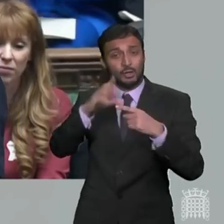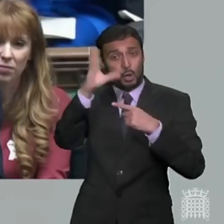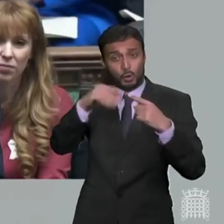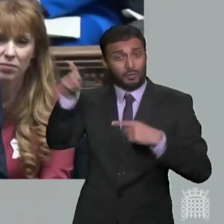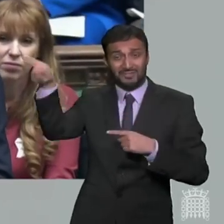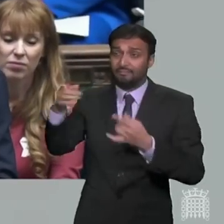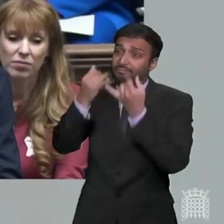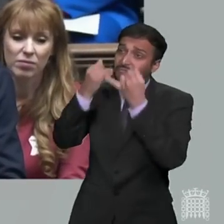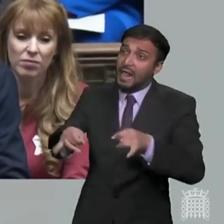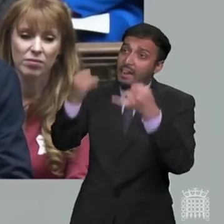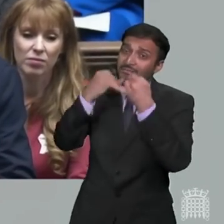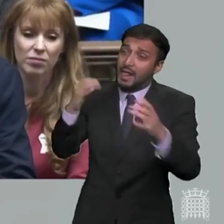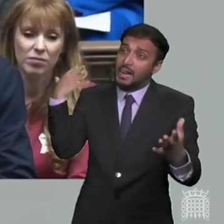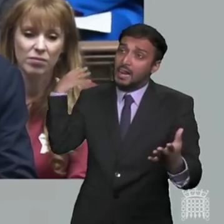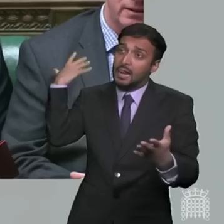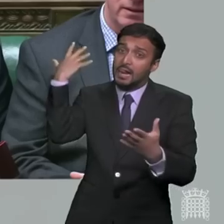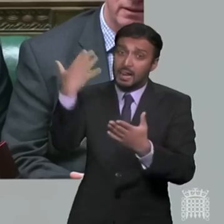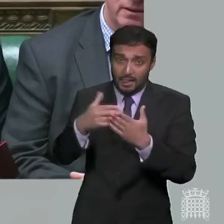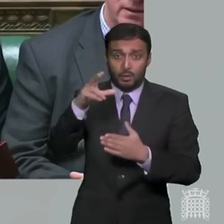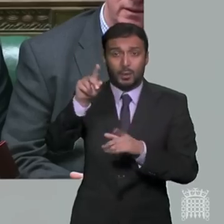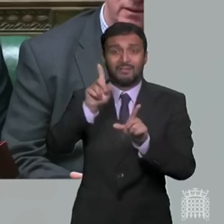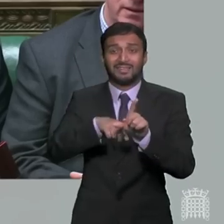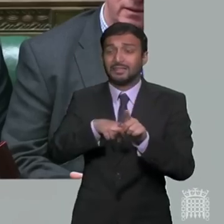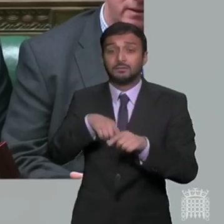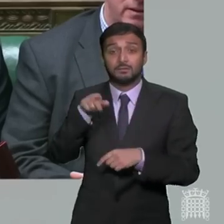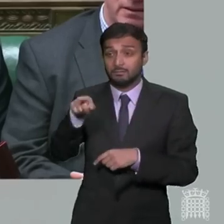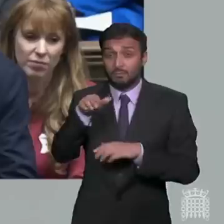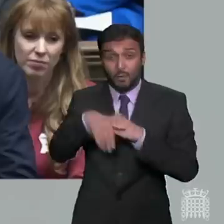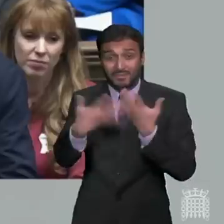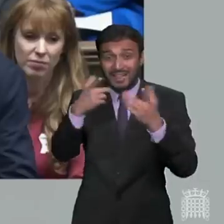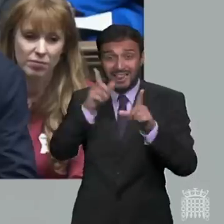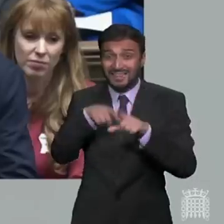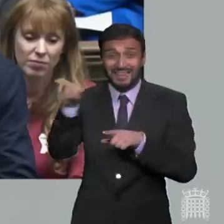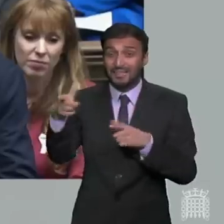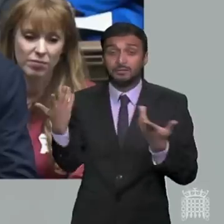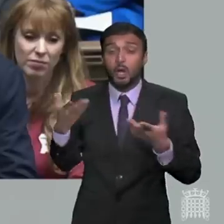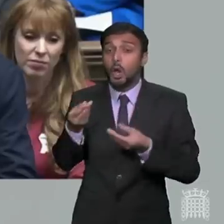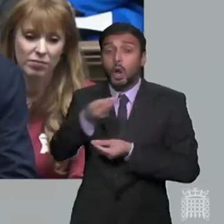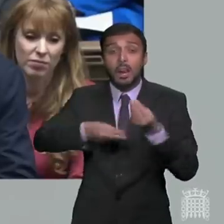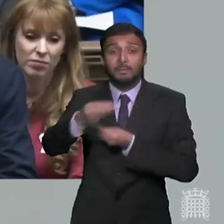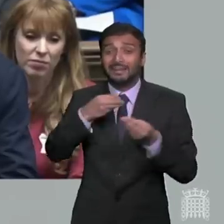For a decade, they let our economy drift aimlessly, before suddenly cutting the parachute ropes